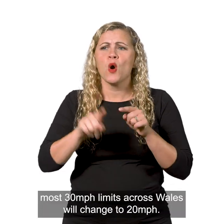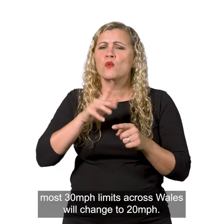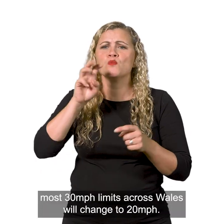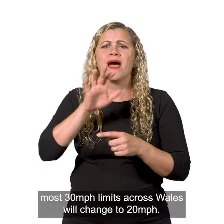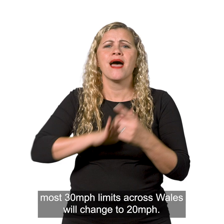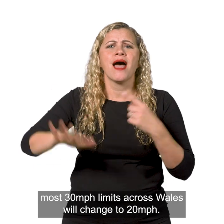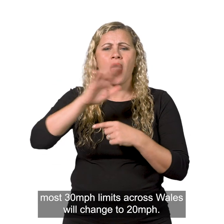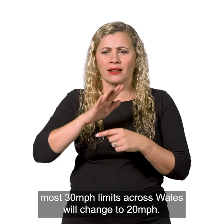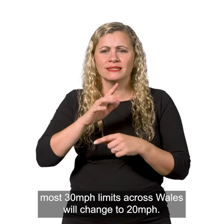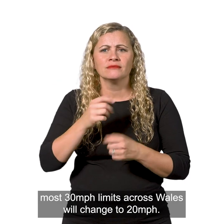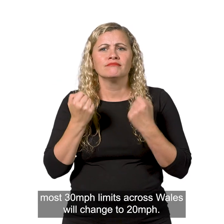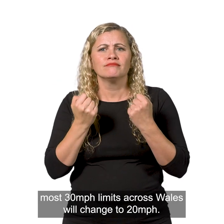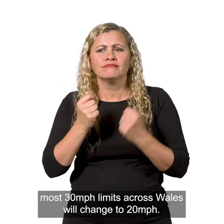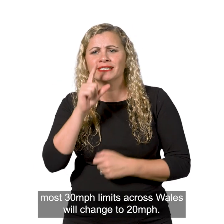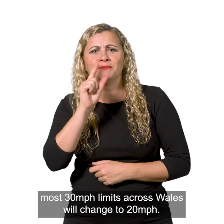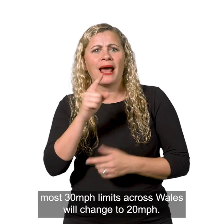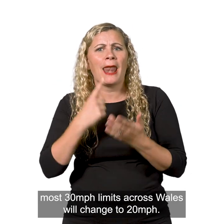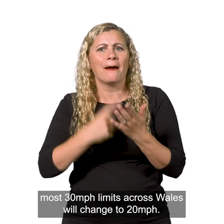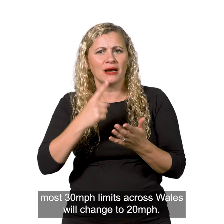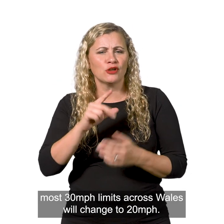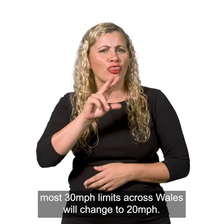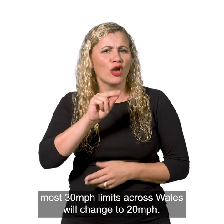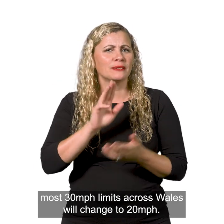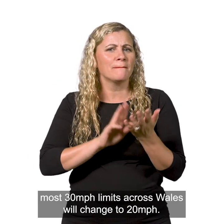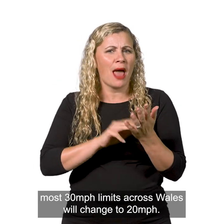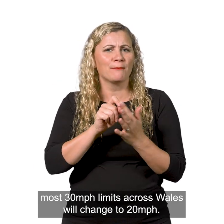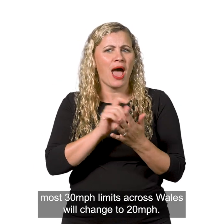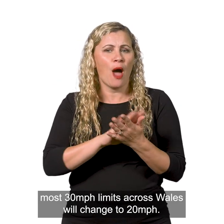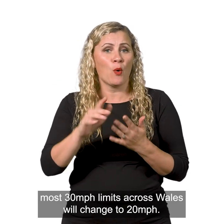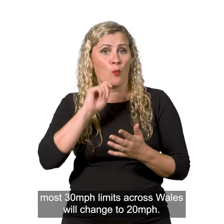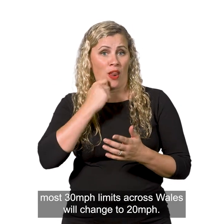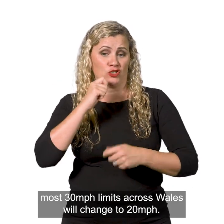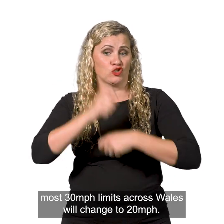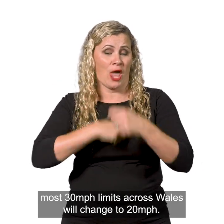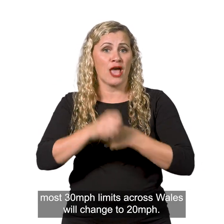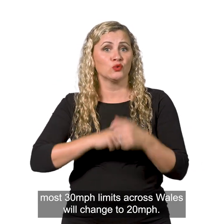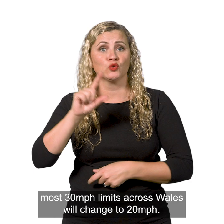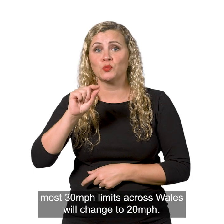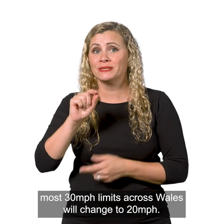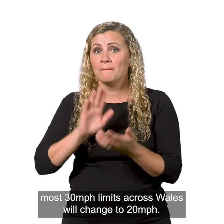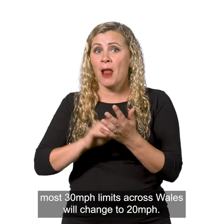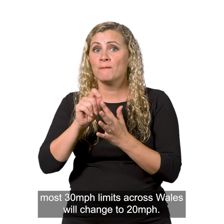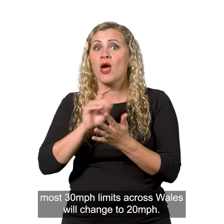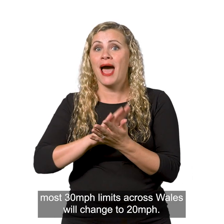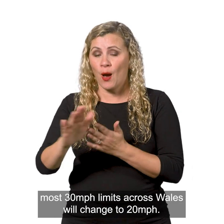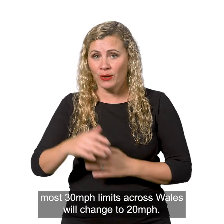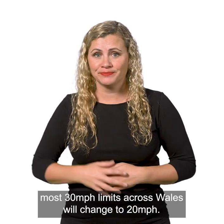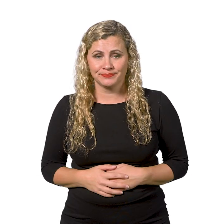most 30mph limits across Wales will change to 20mph.